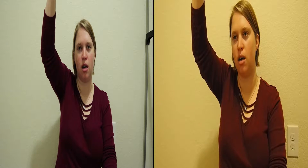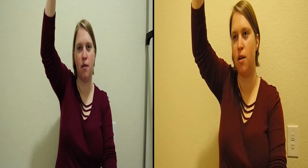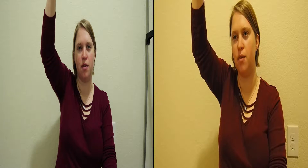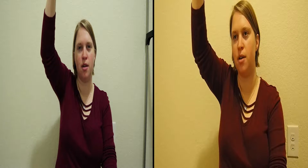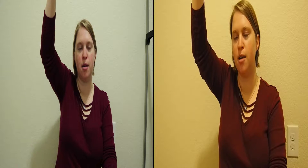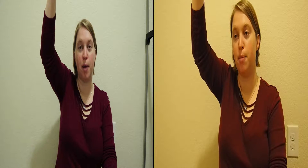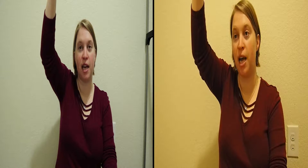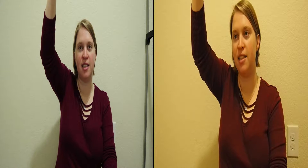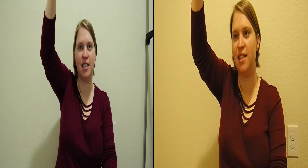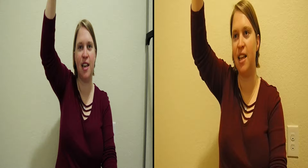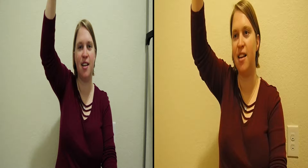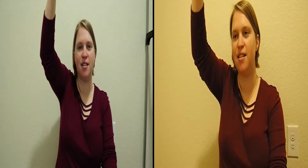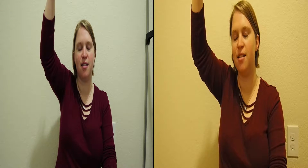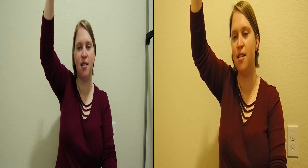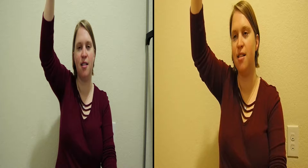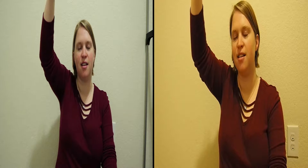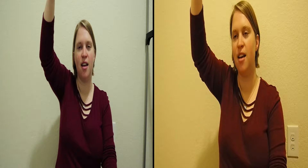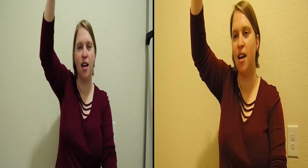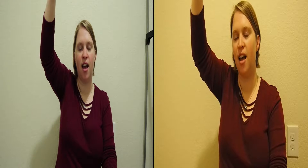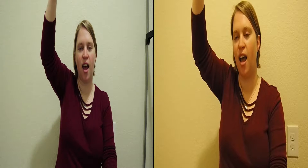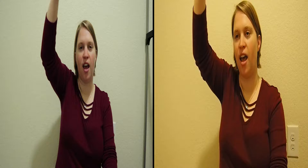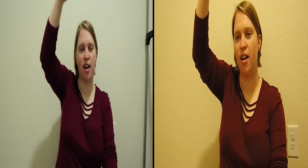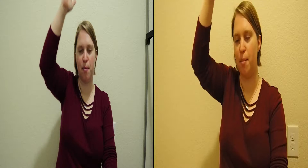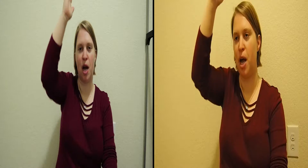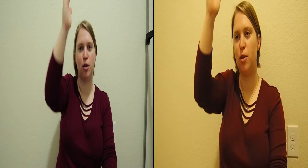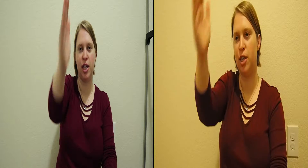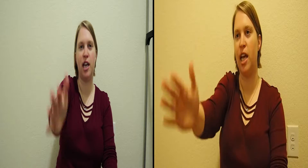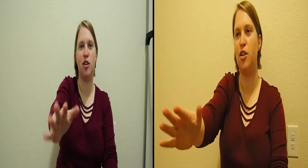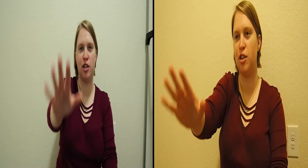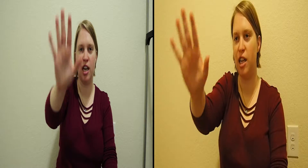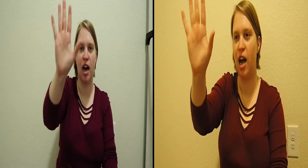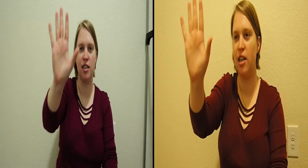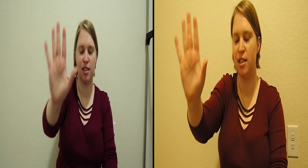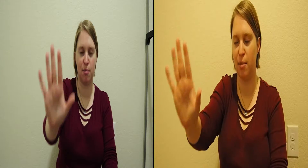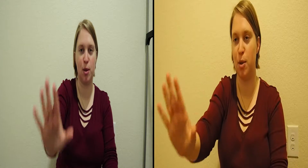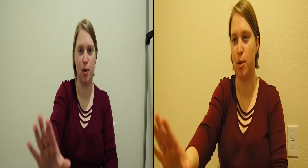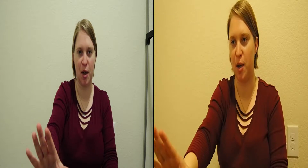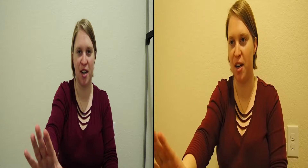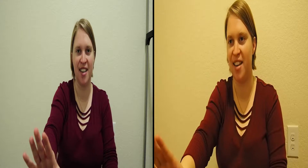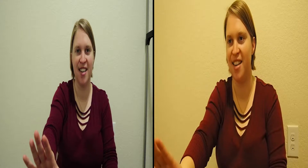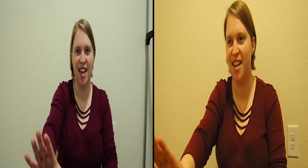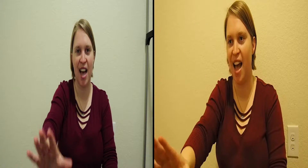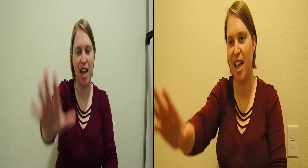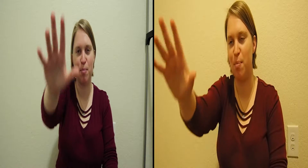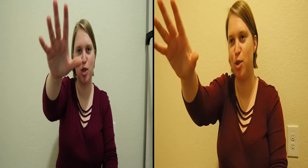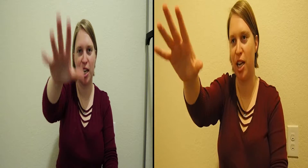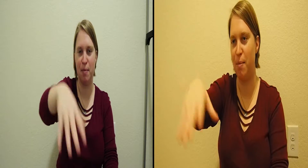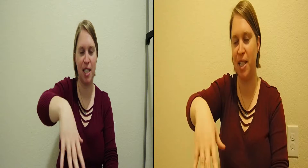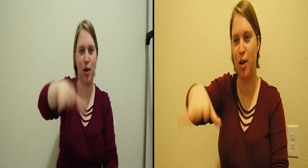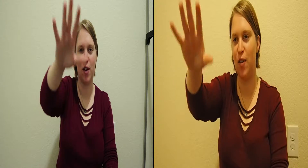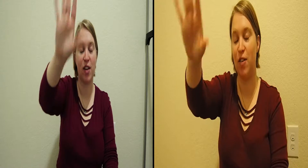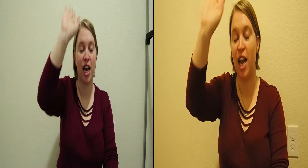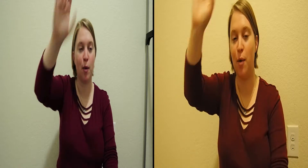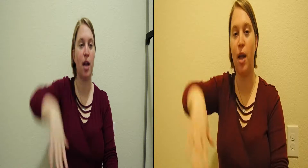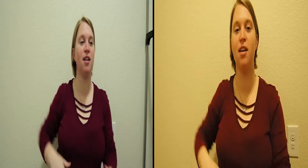off but I can see it and I'm not looking at you in the eyes, I'm so sorry, I kept checking myself out anyway